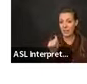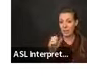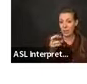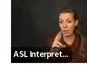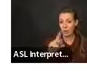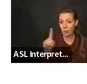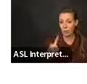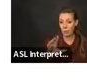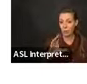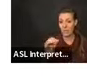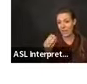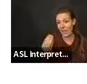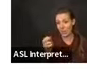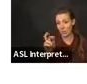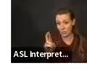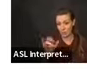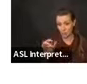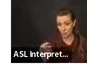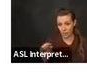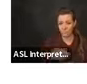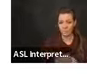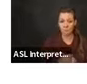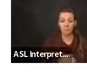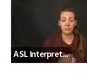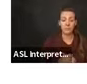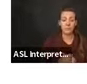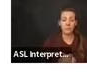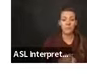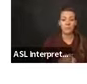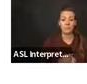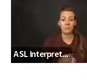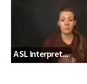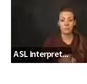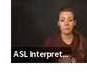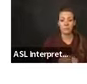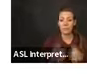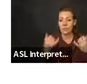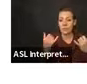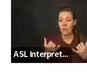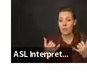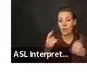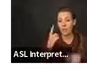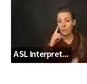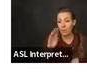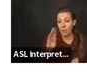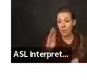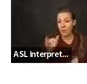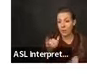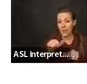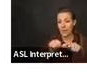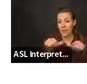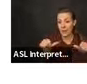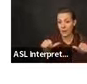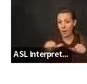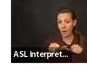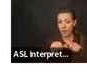Looking at the spread of COVID-19 currently in the Bay Area. The spread appears to be stable, so we